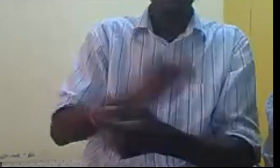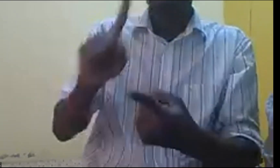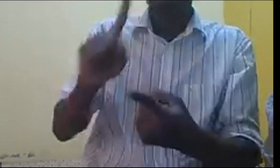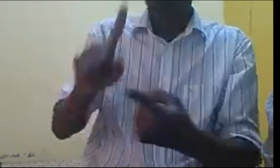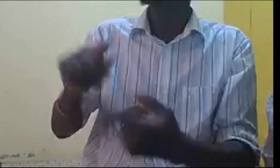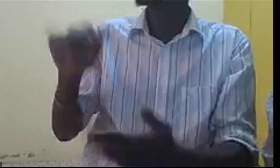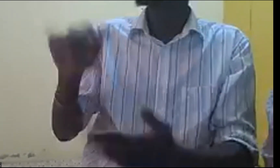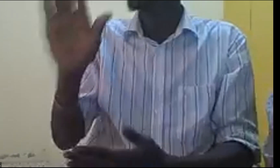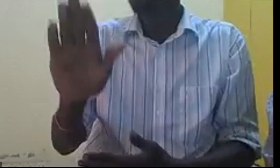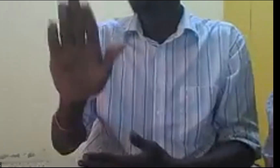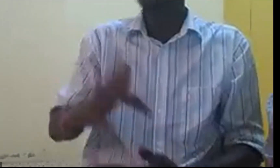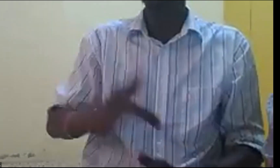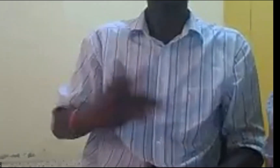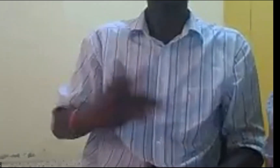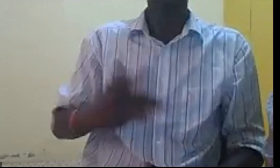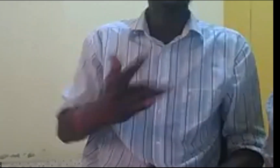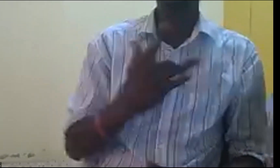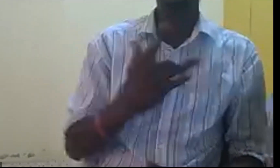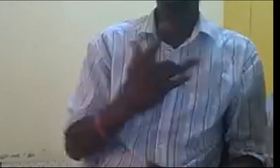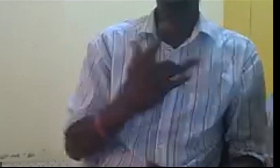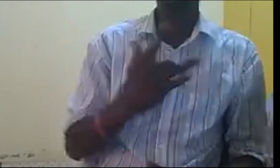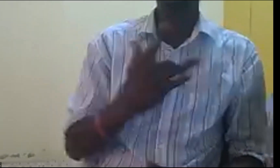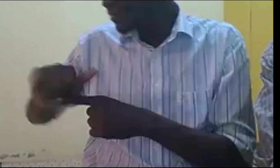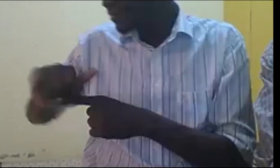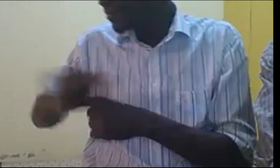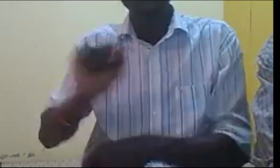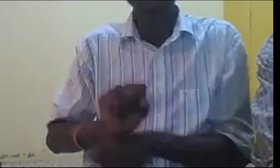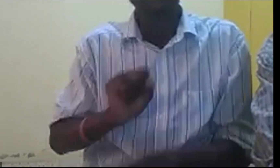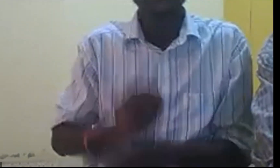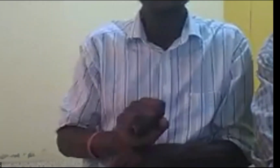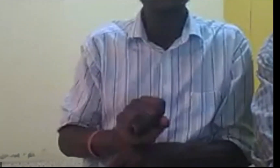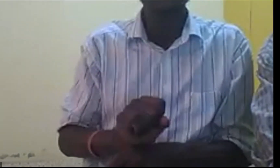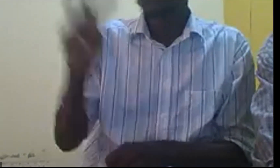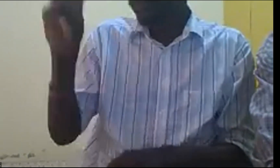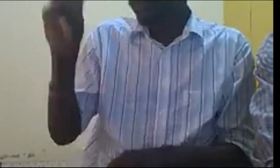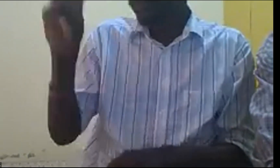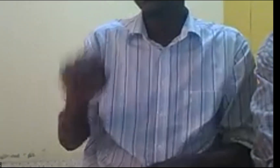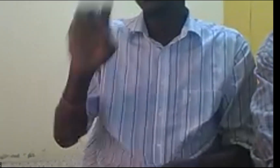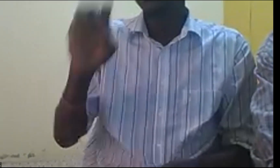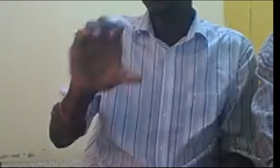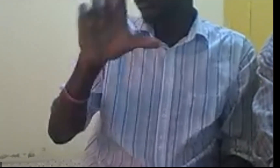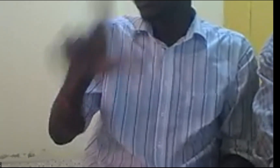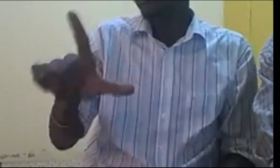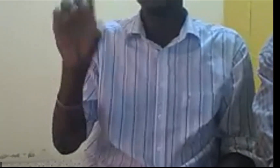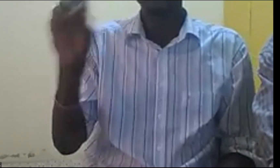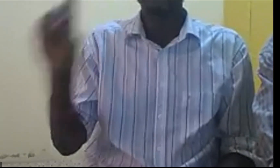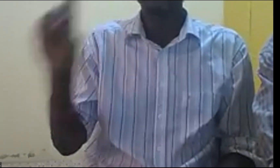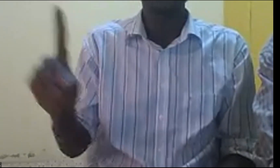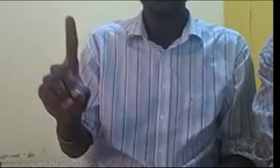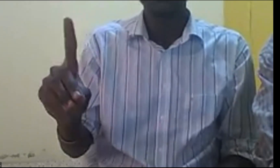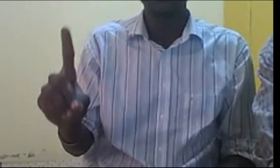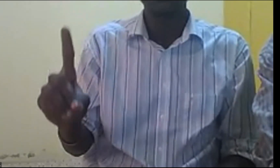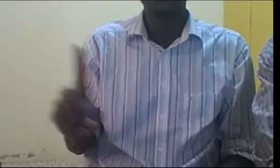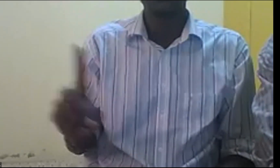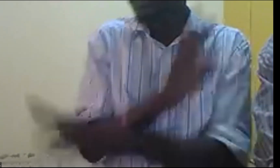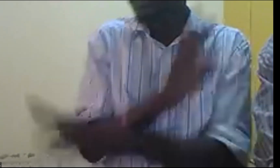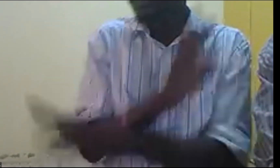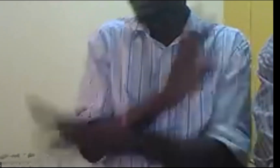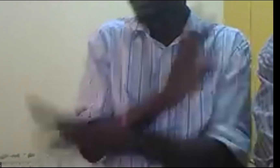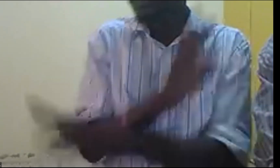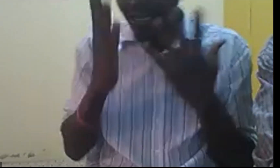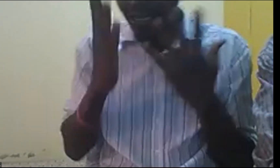Who, including people with different abilities, and ensuring that they agency, is recognized and supported, I will put in the mutual link shortly, and we'll give everybody a few minutes to do that.